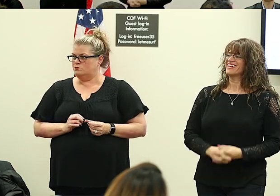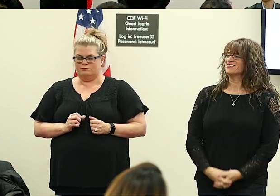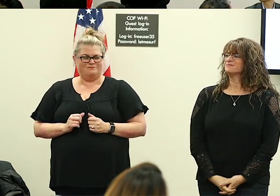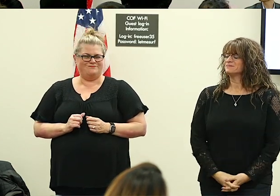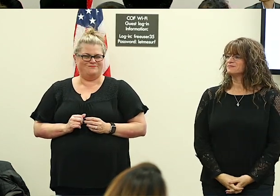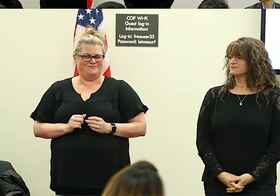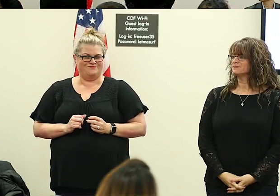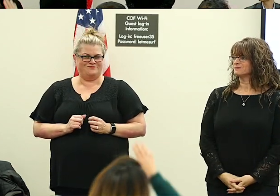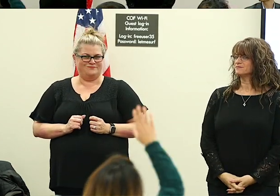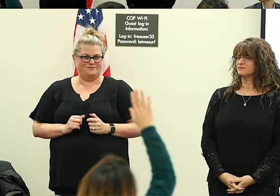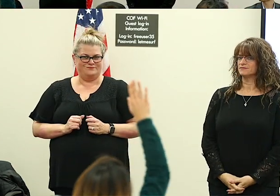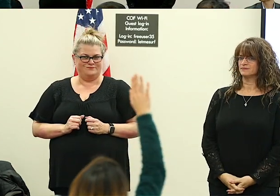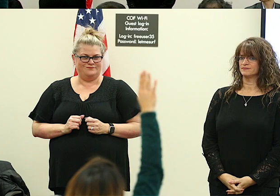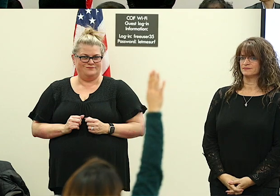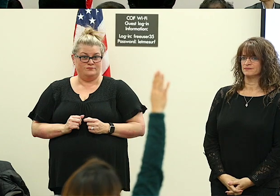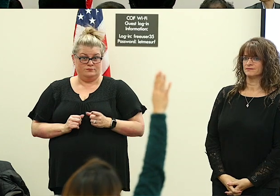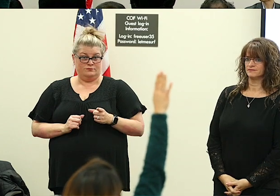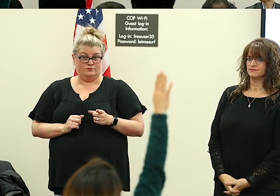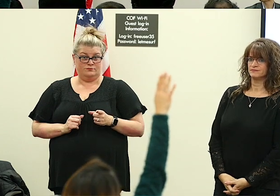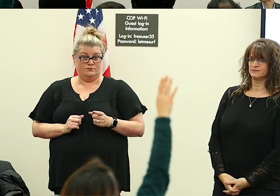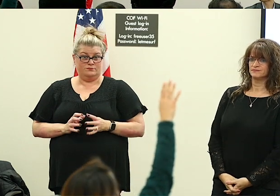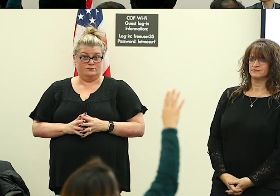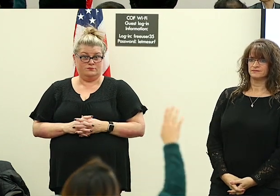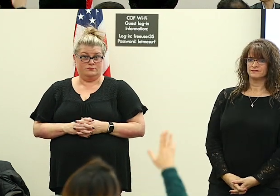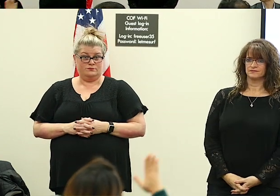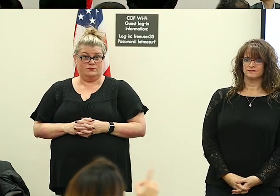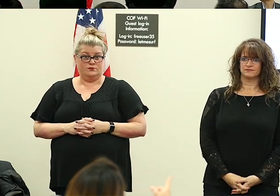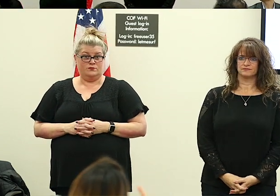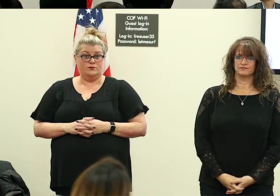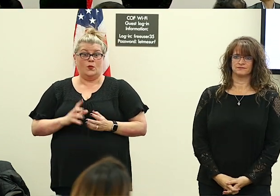[Attendee Through Translator] Okay, thank you.